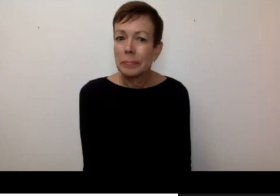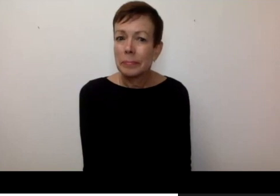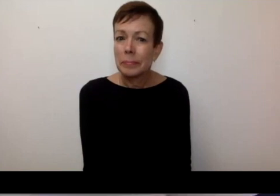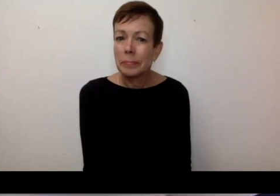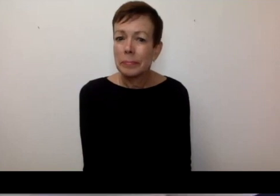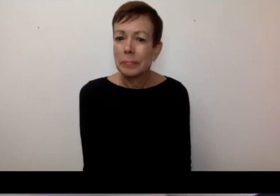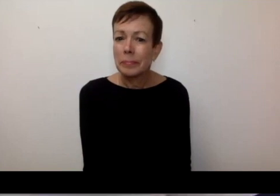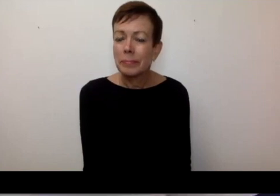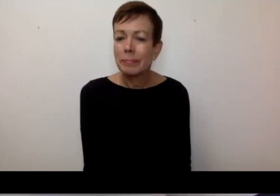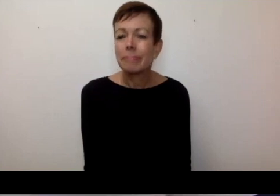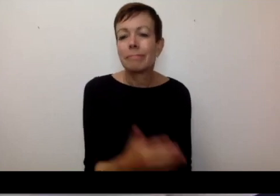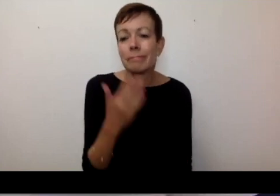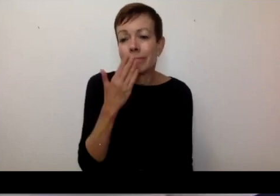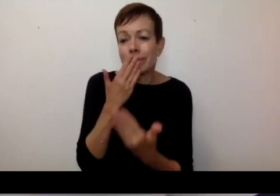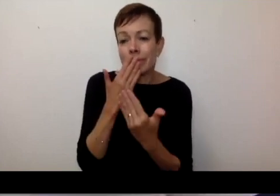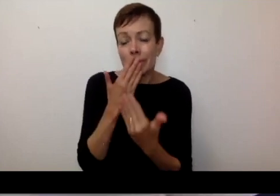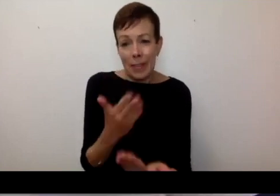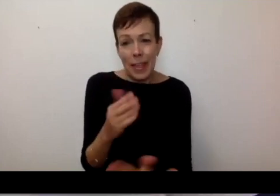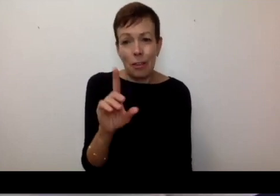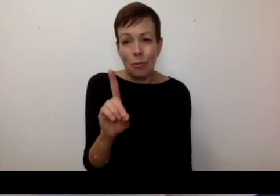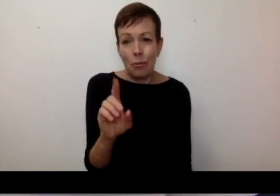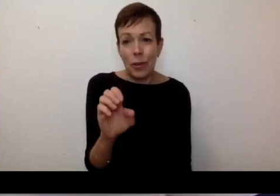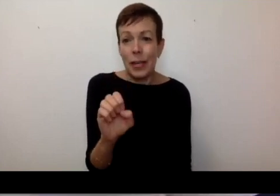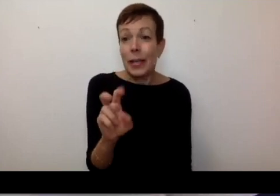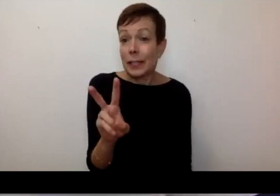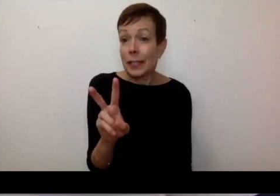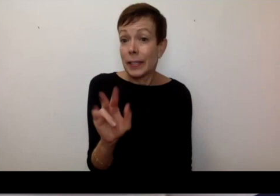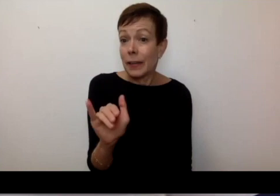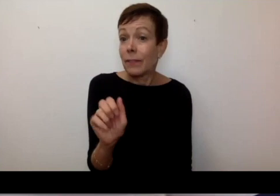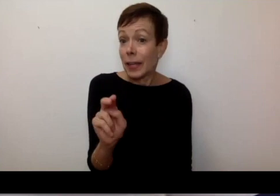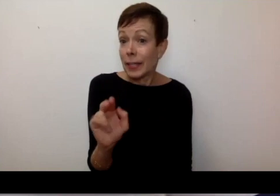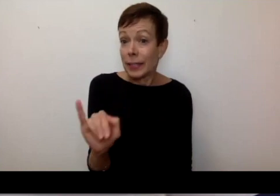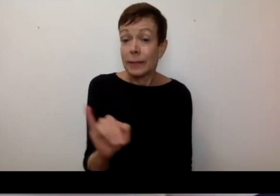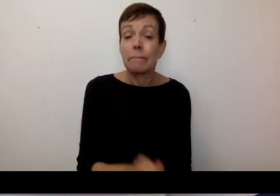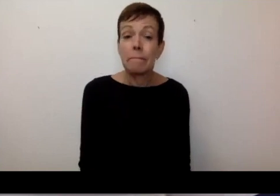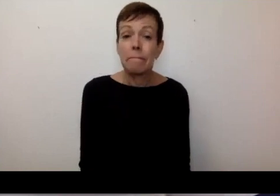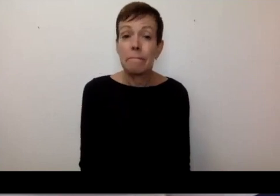thank you very much diviani and seeing as you know in theory we were